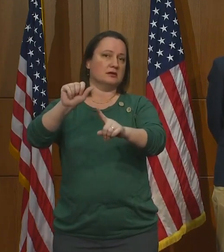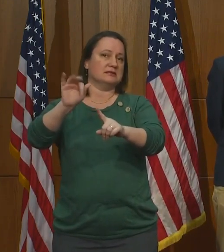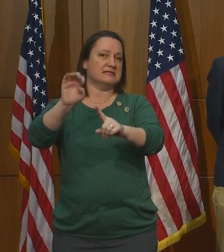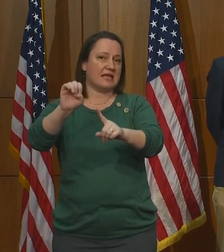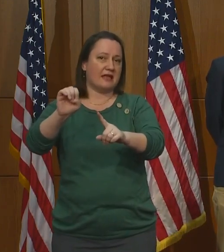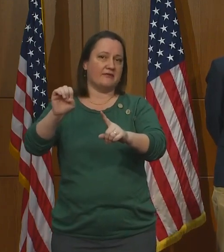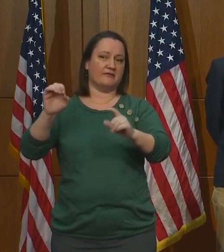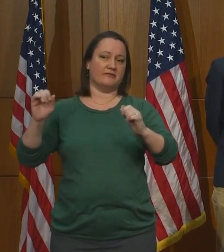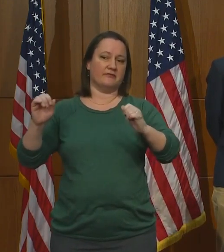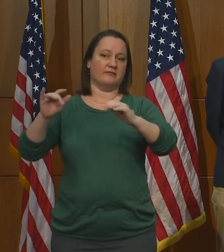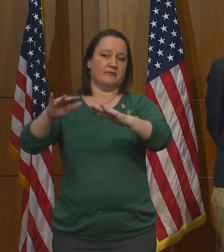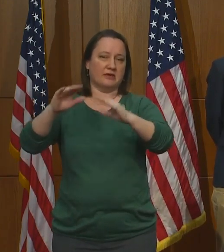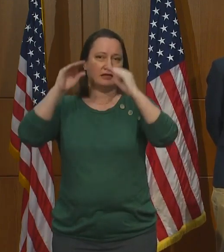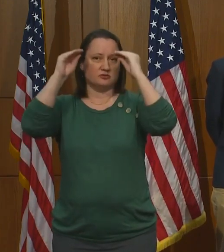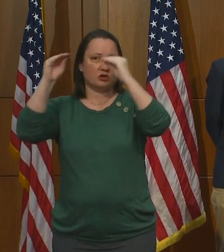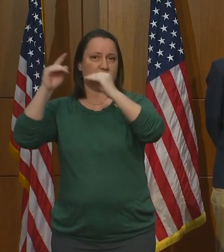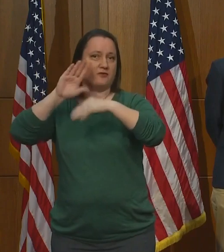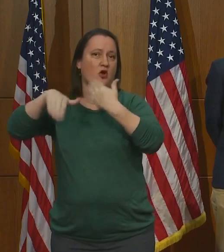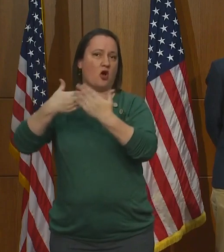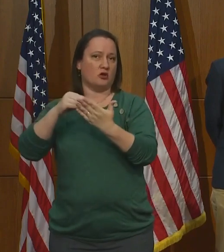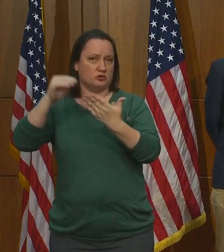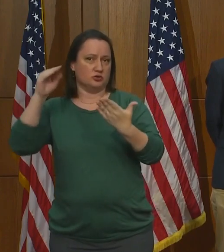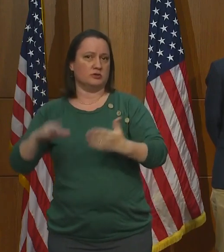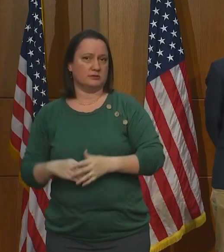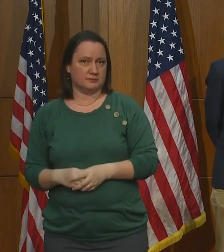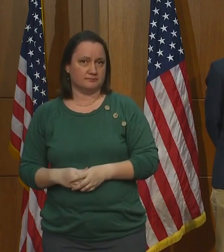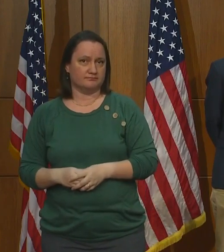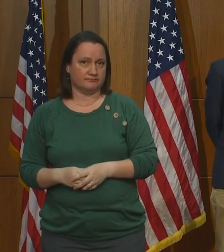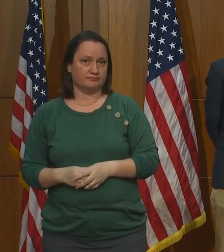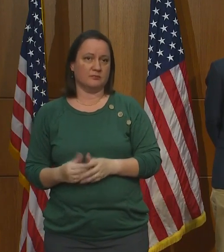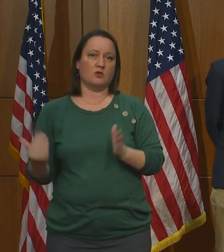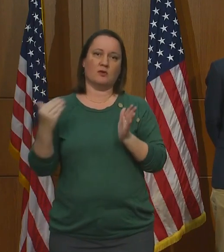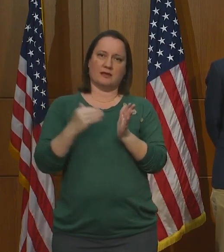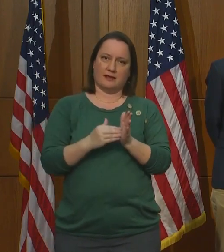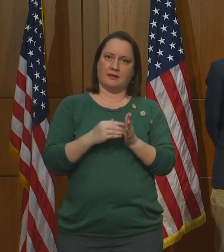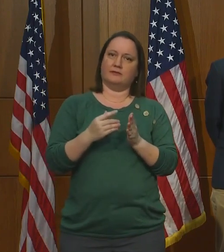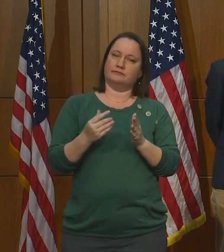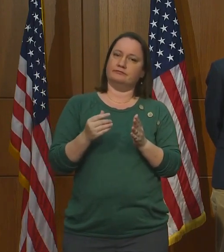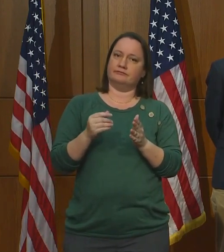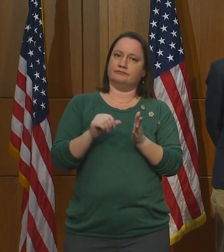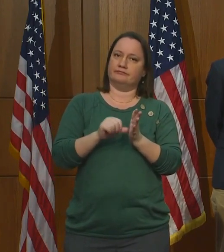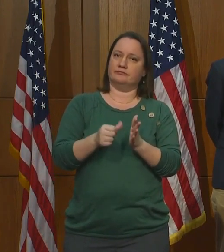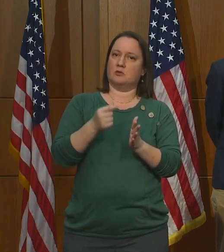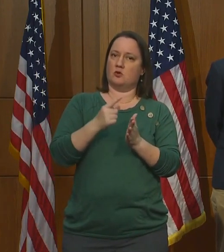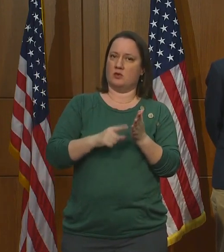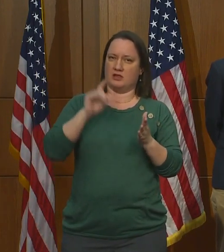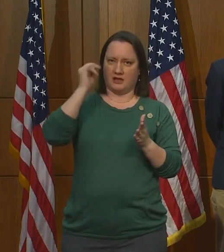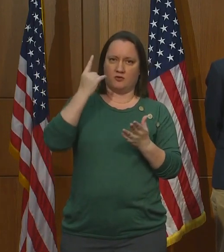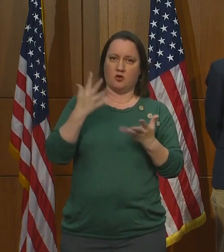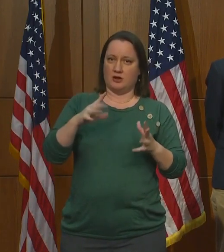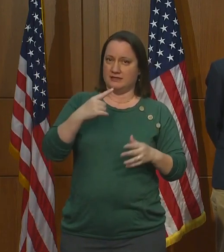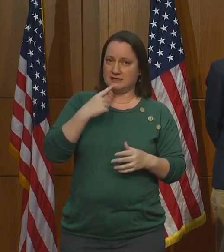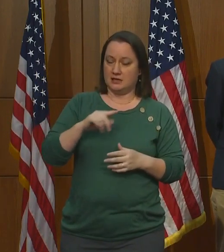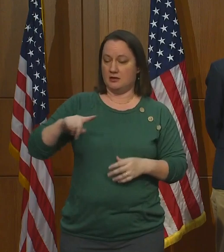THE END GOAL OF SAFE IN PERSON INSTRUCTION FOR ALL STUDENTS. SO TO REITERATE SOME OF WHAT